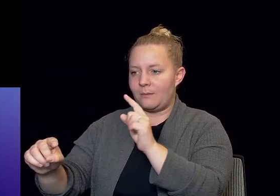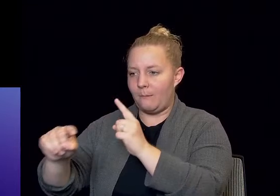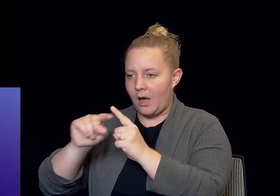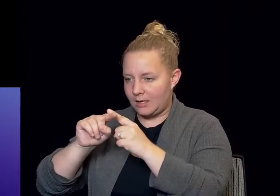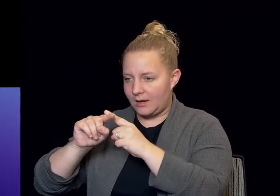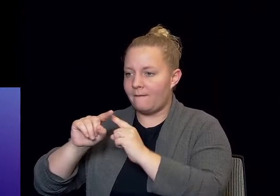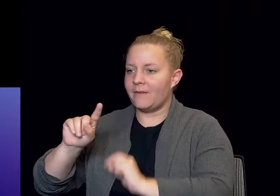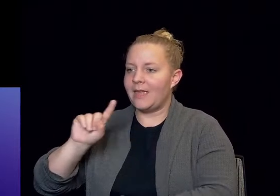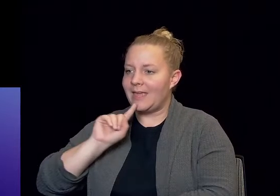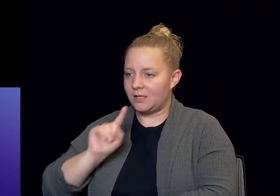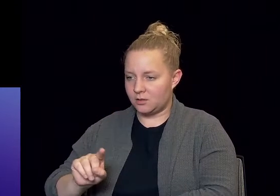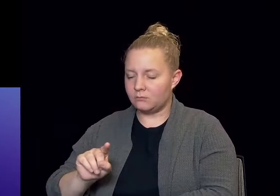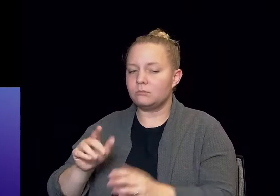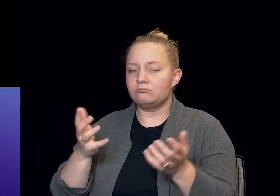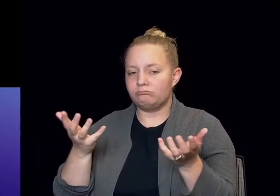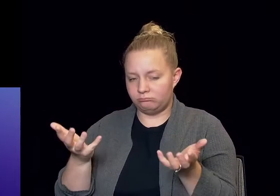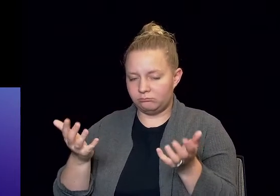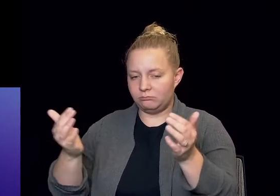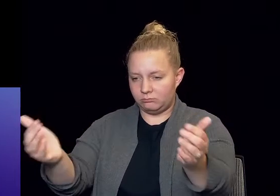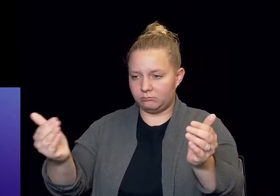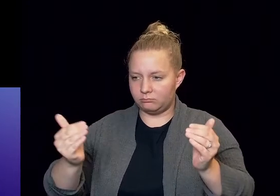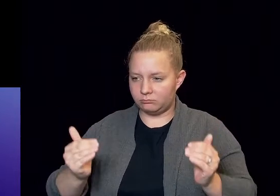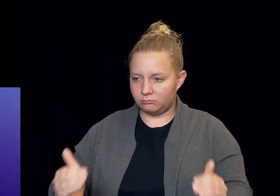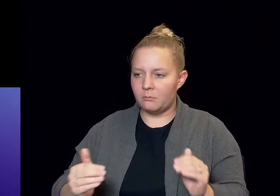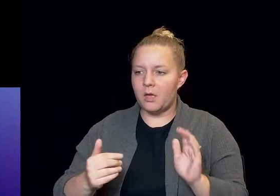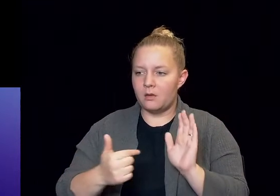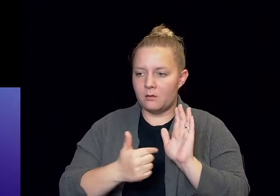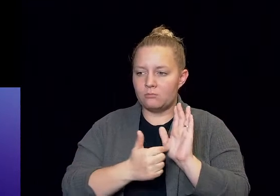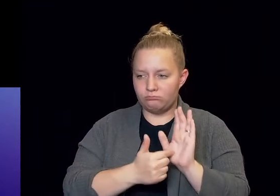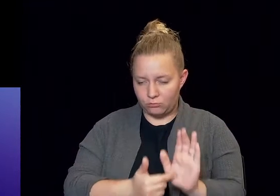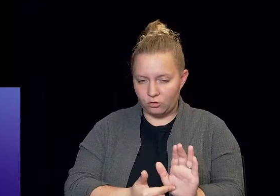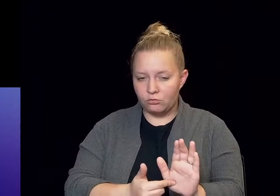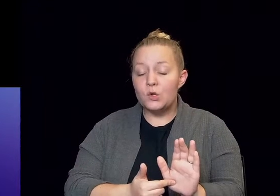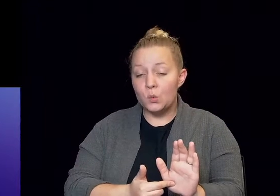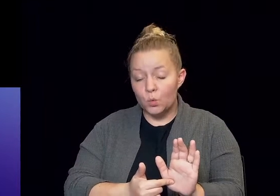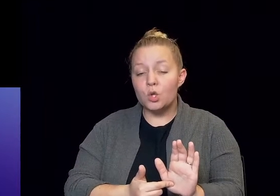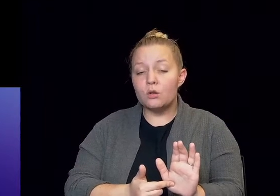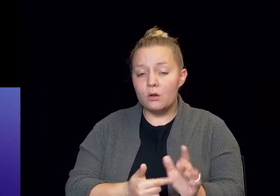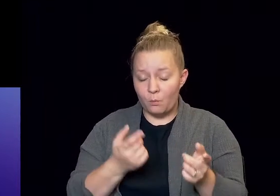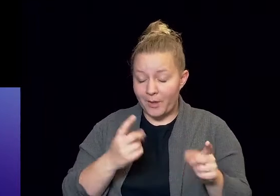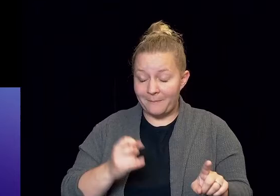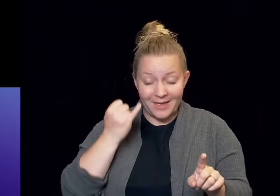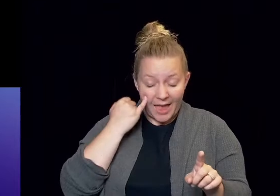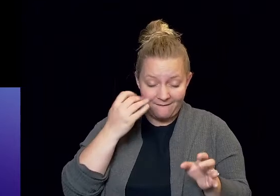We are good to go. But, I'm also down here going to show you what happens if we simplify first. So, this